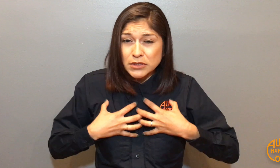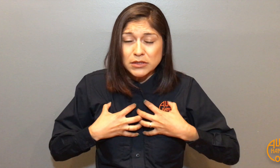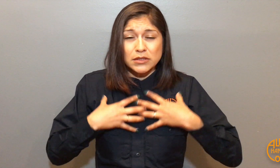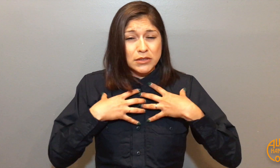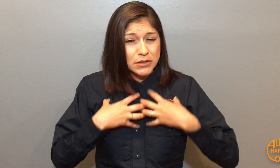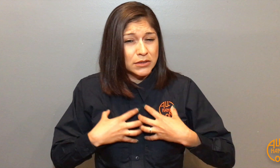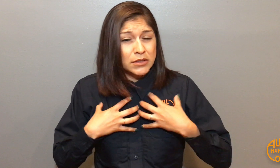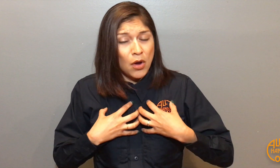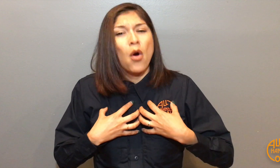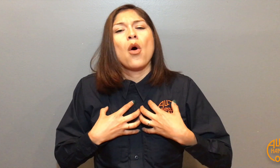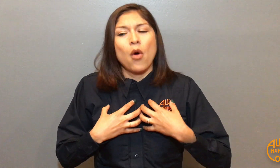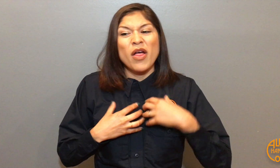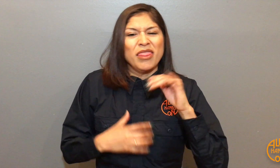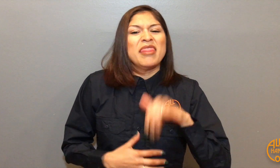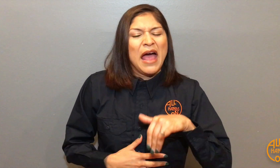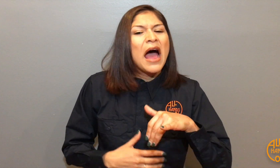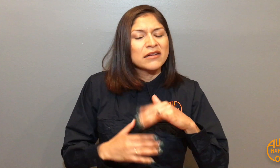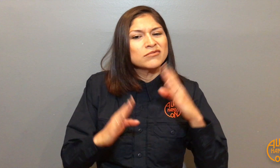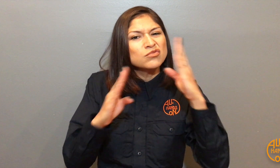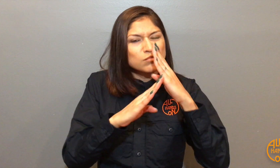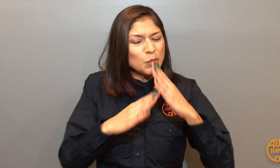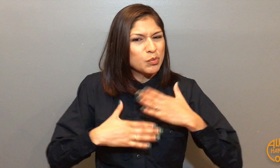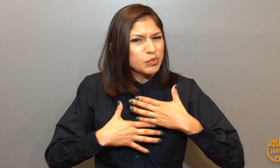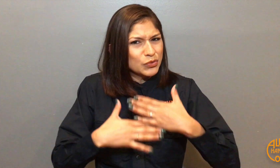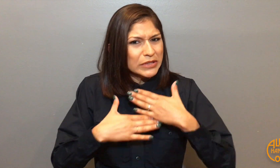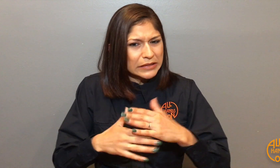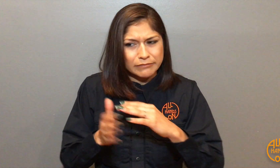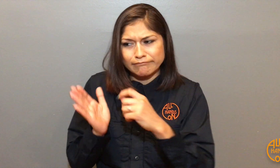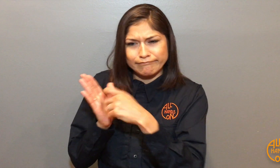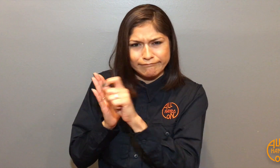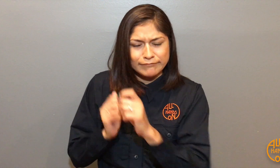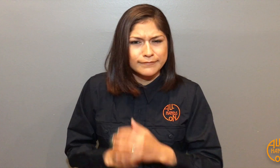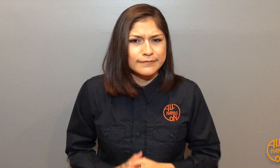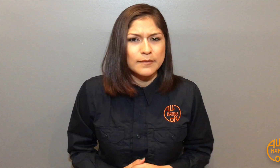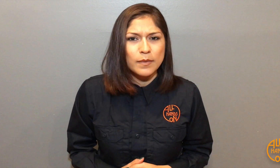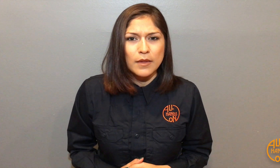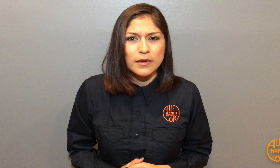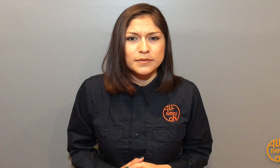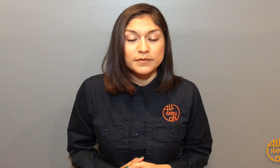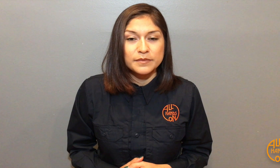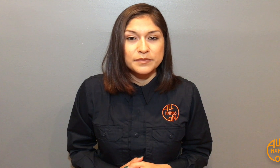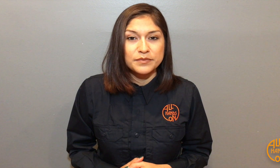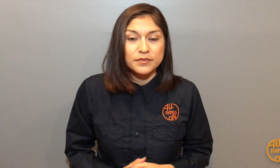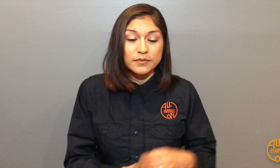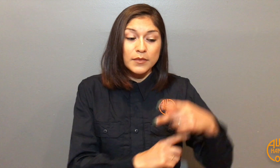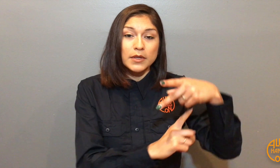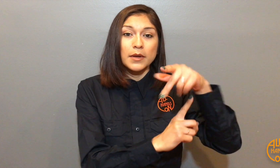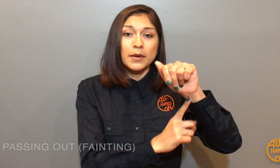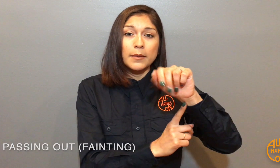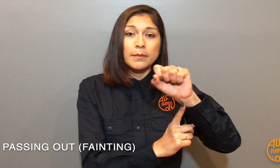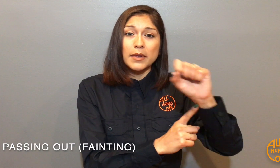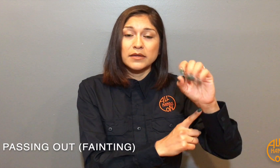painful , that can be something serious and you would want to check off that box